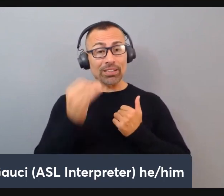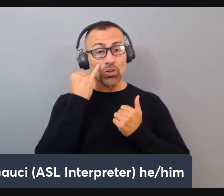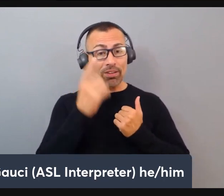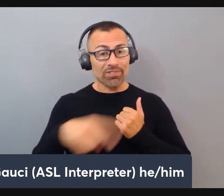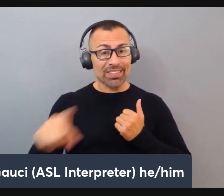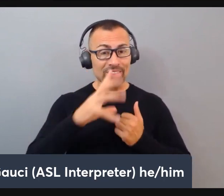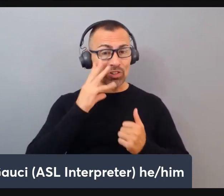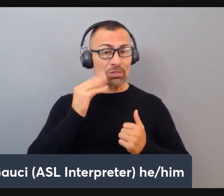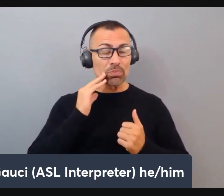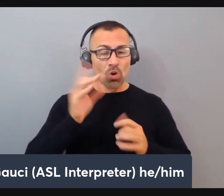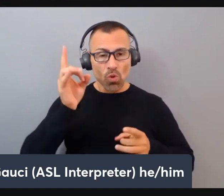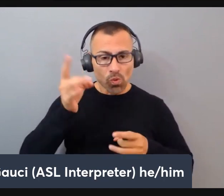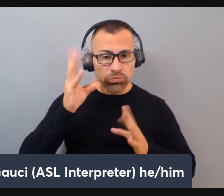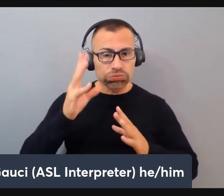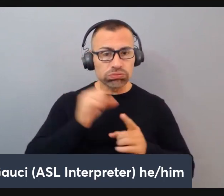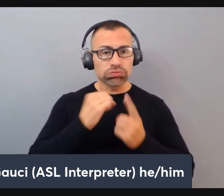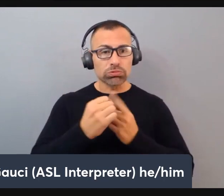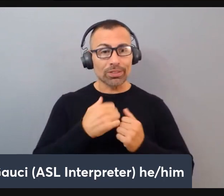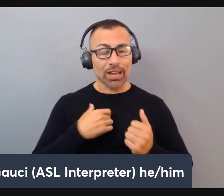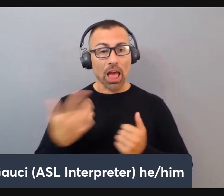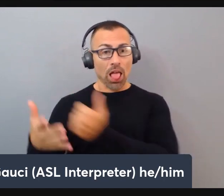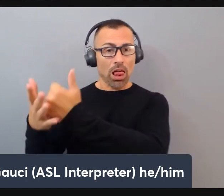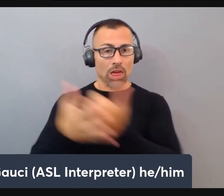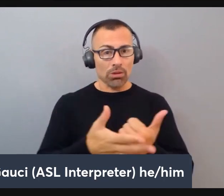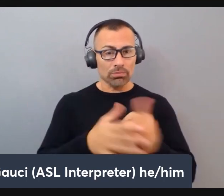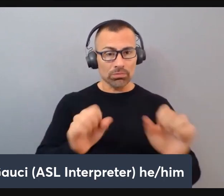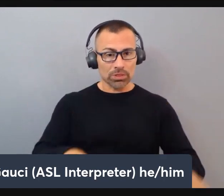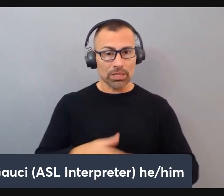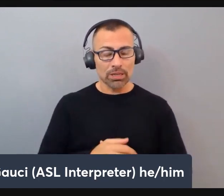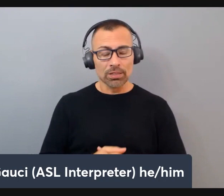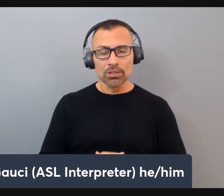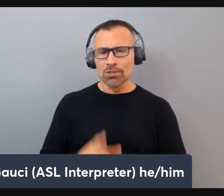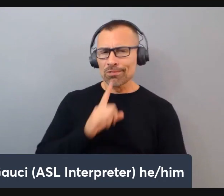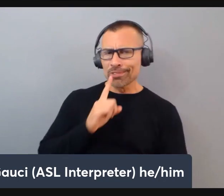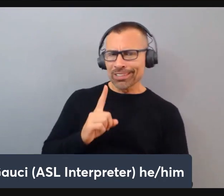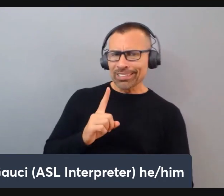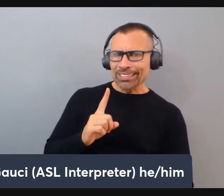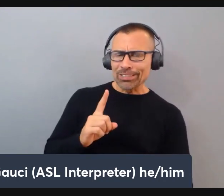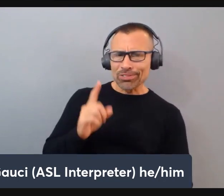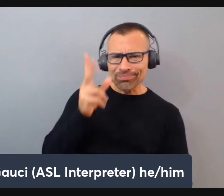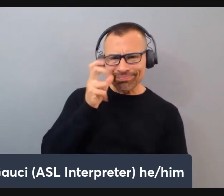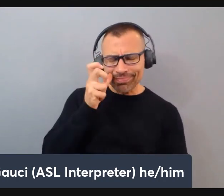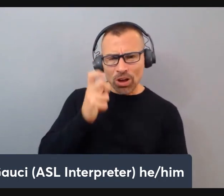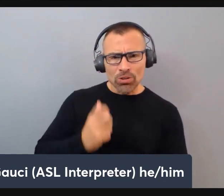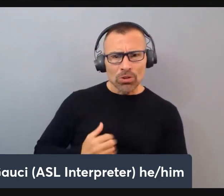And to me, that was such like, a heartwarming thing that I see machine learning being used for good.